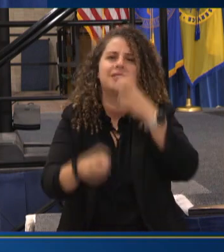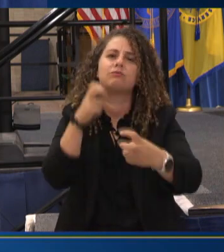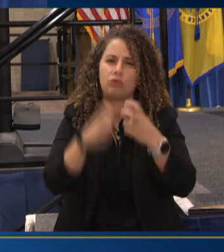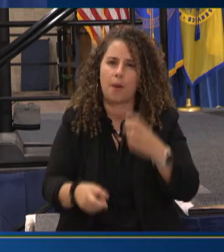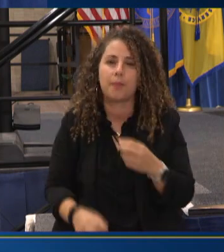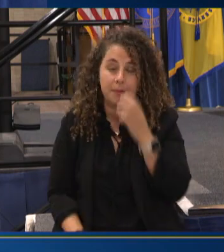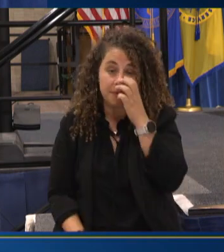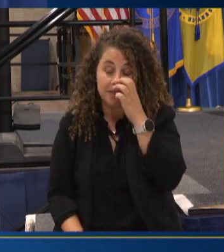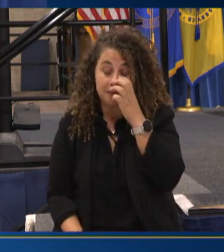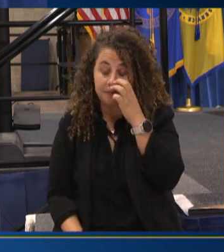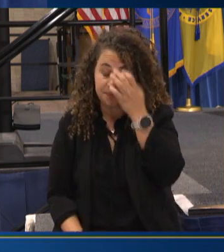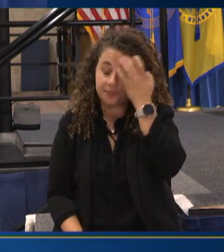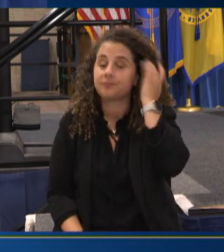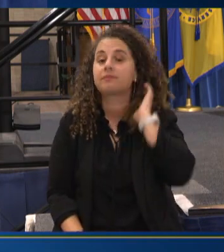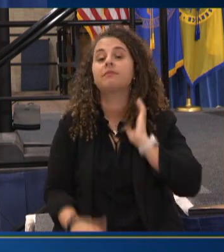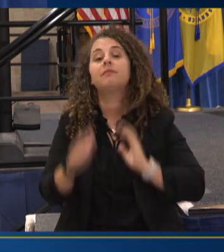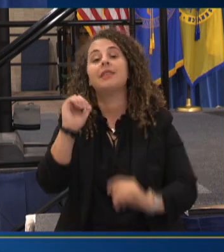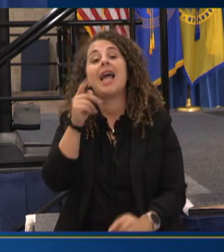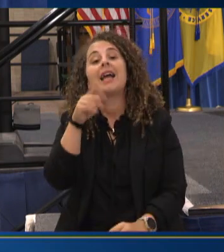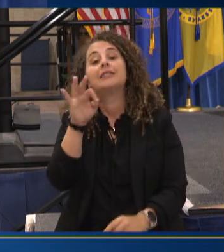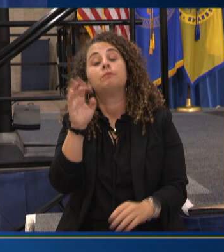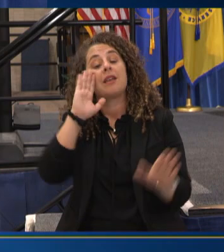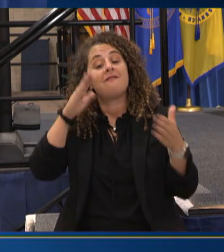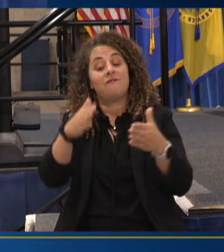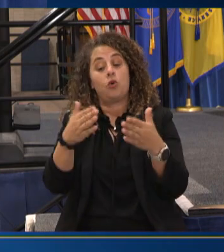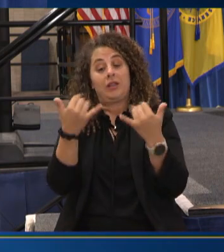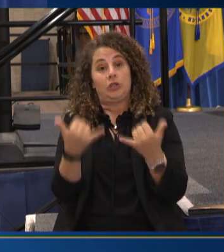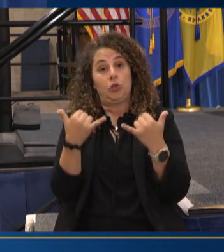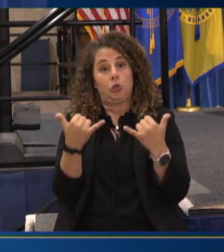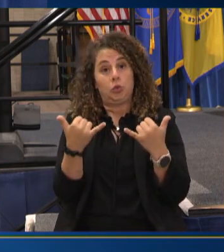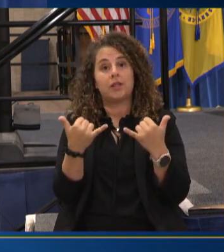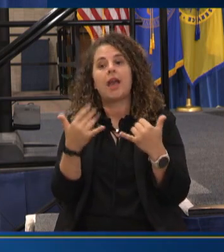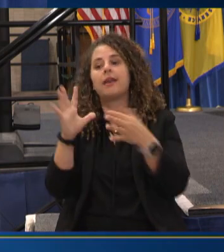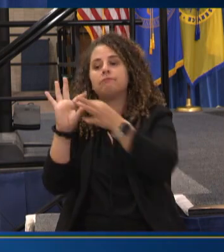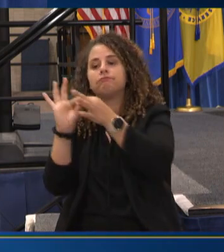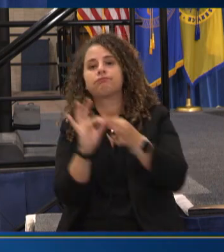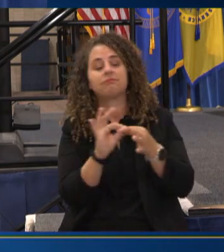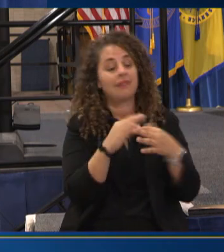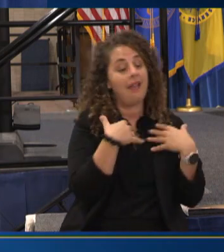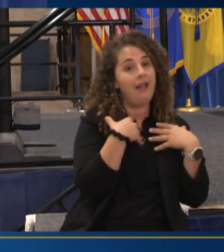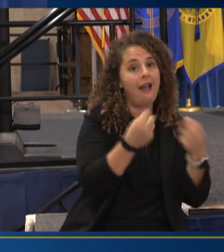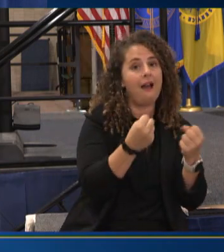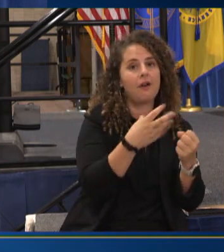So athe's focus like this event today bridges both health and human services and